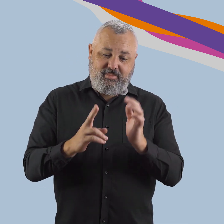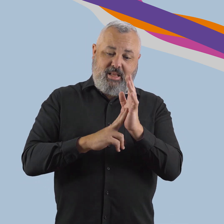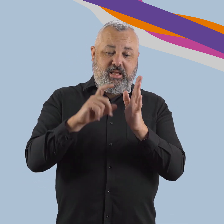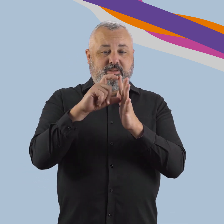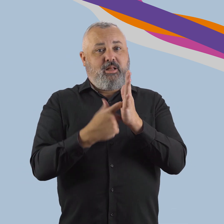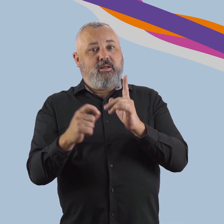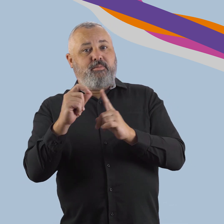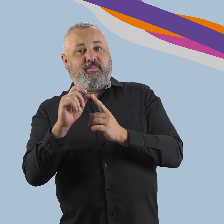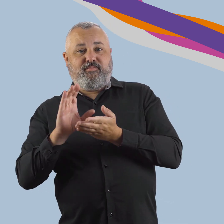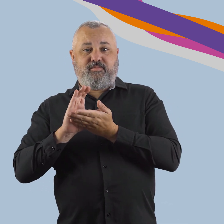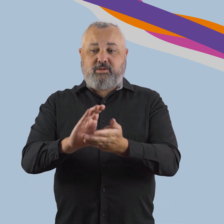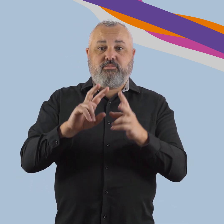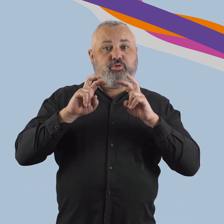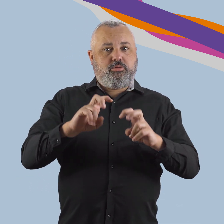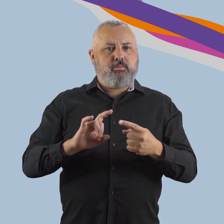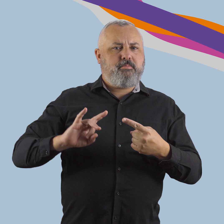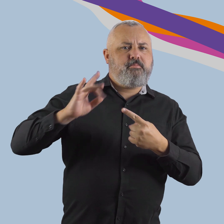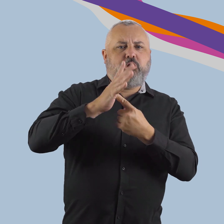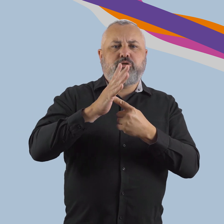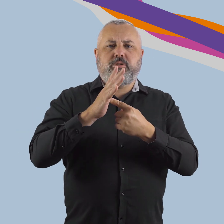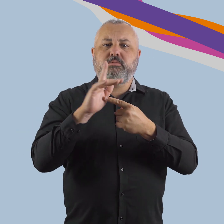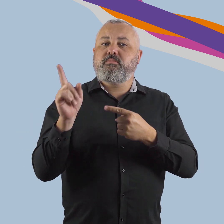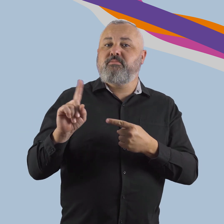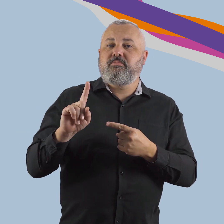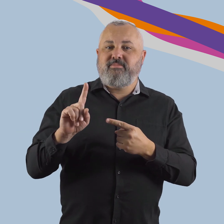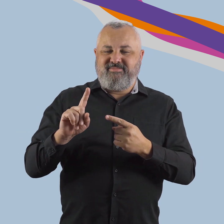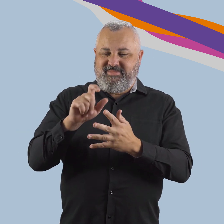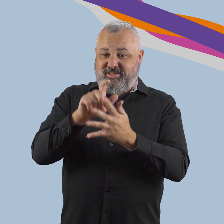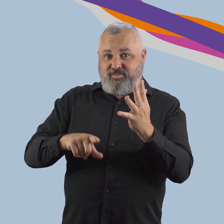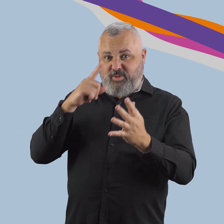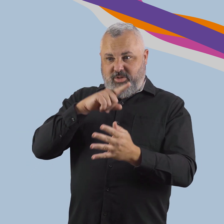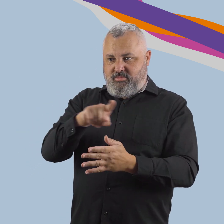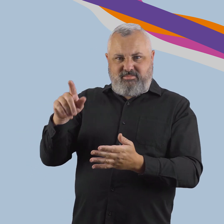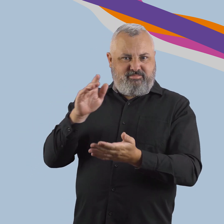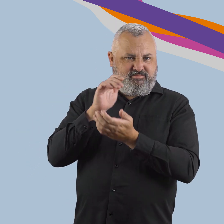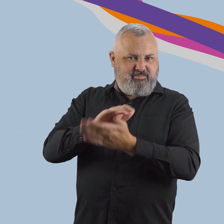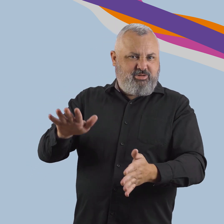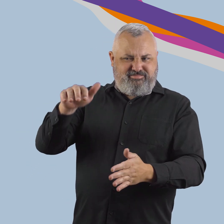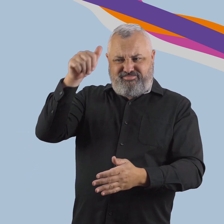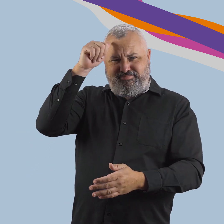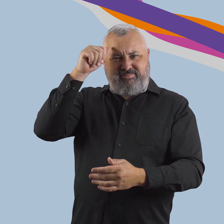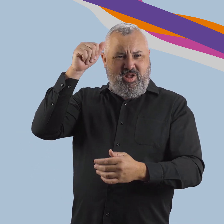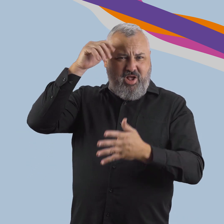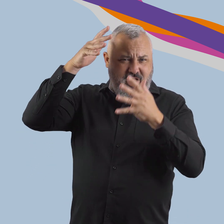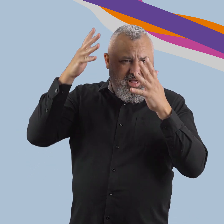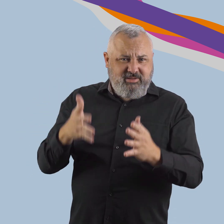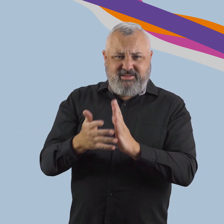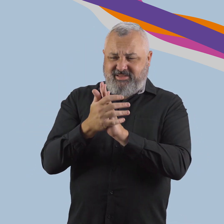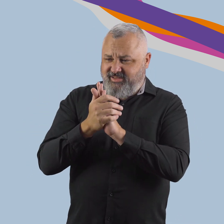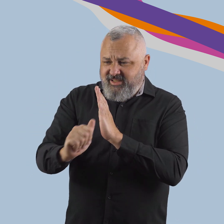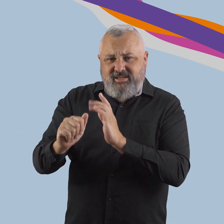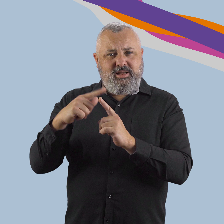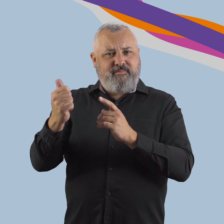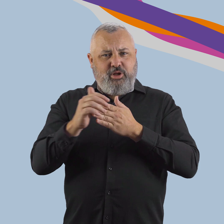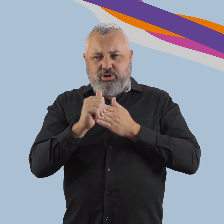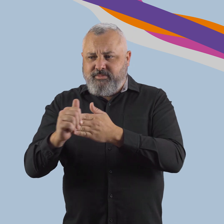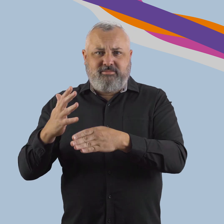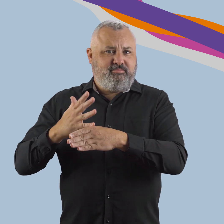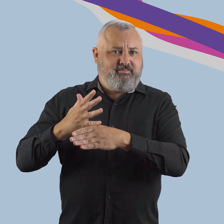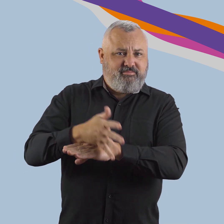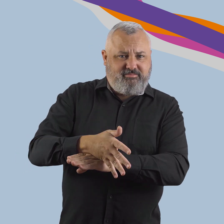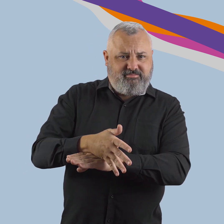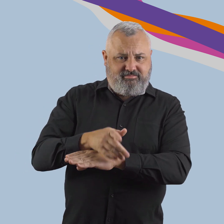The research we fund will prioritise the expertise, knowledges, skills, leadership and labour of people with